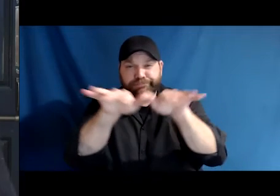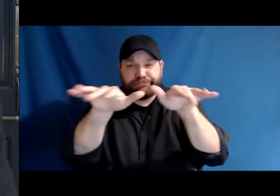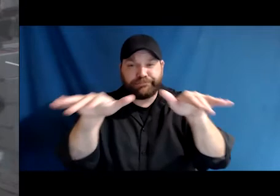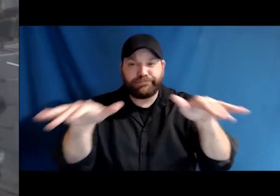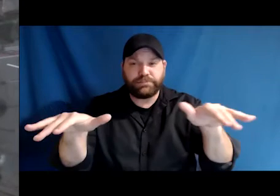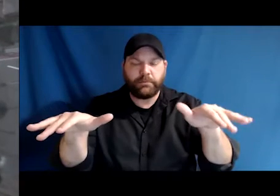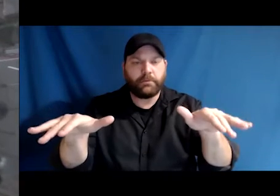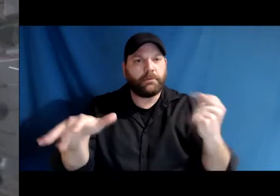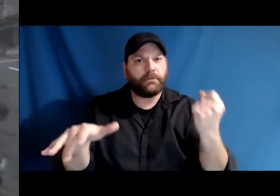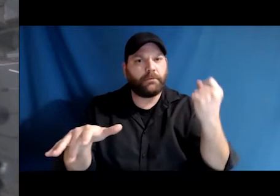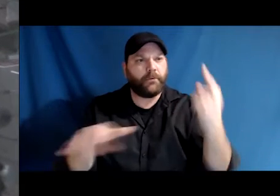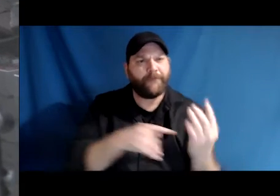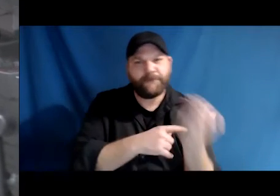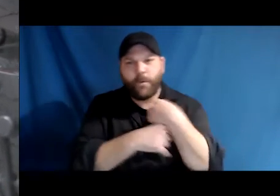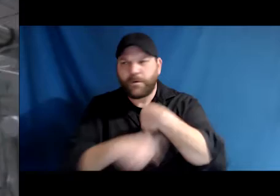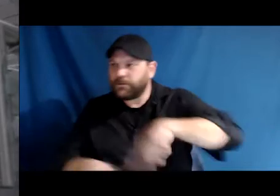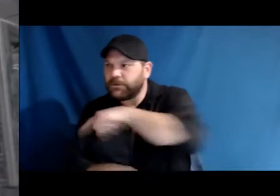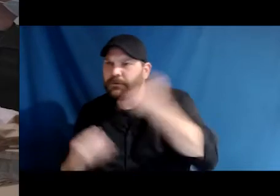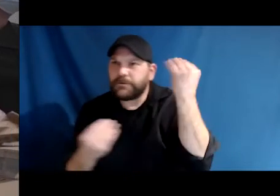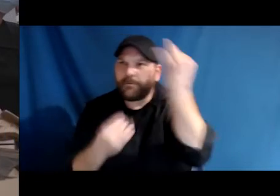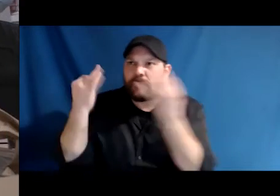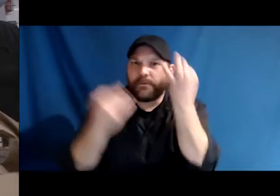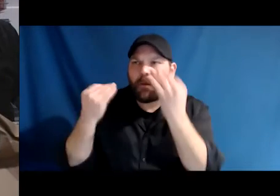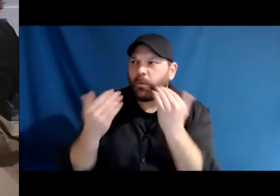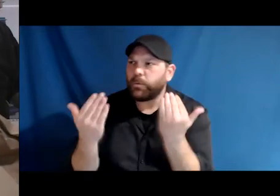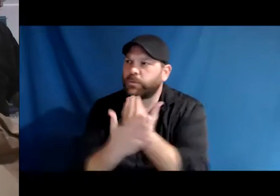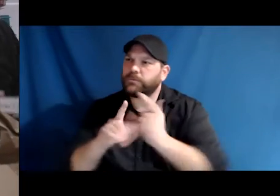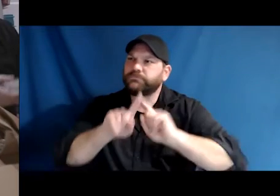To separate us physically and create challenges we had not even imagined.